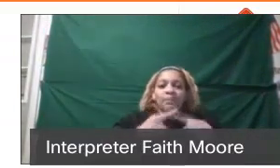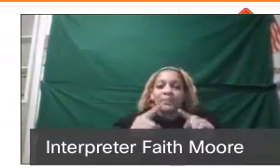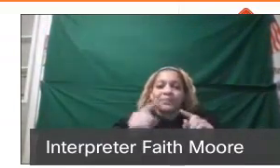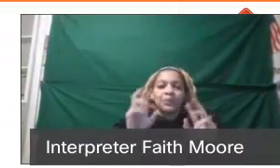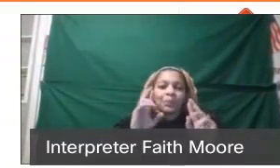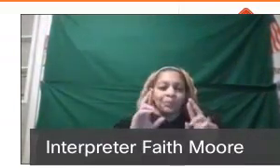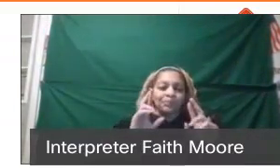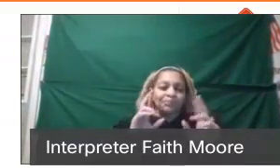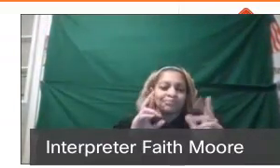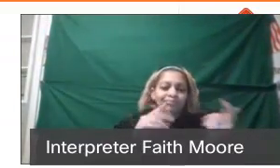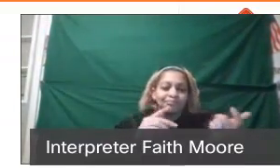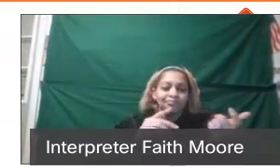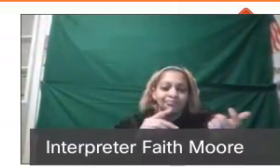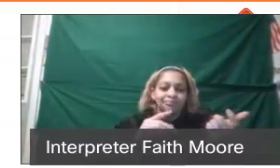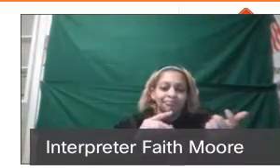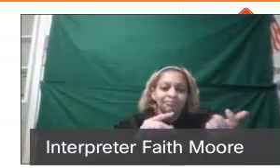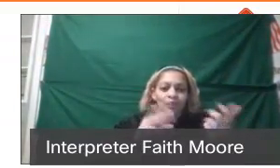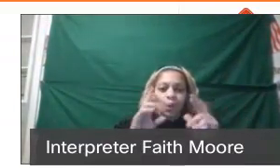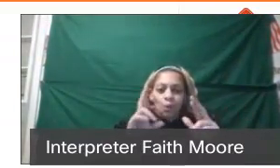Advance notice to not crush any.